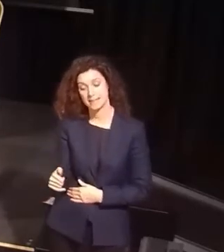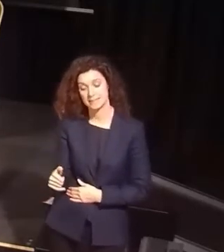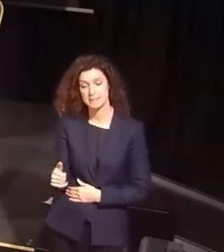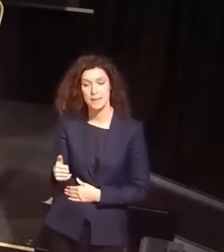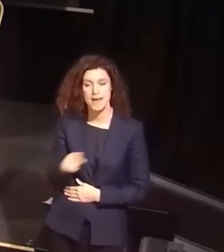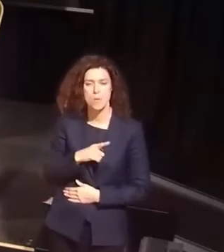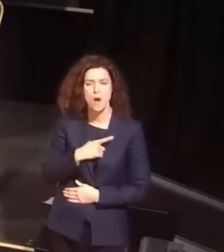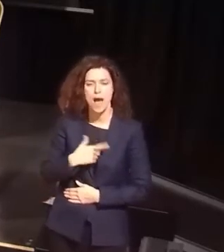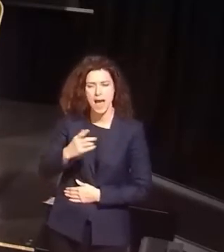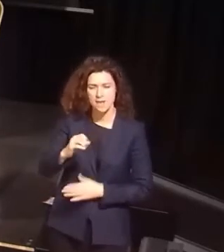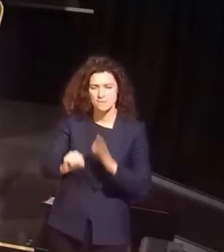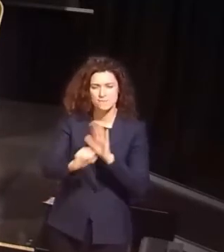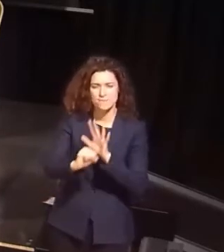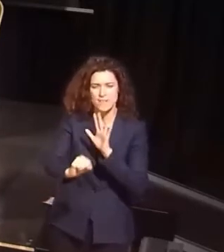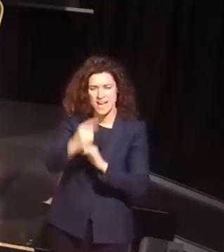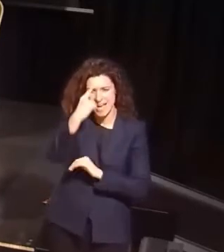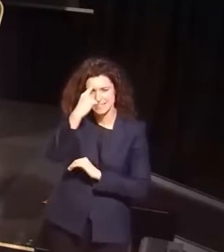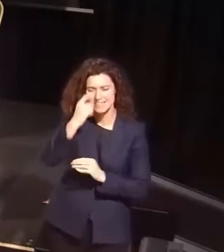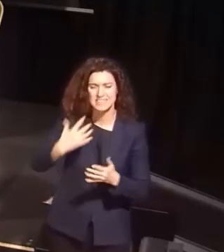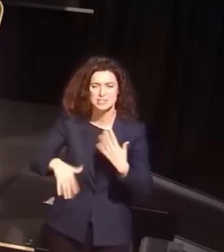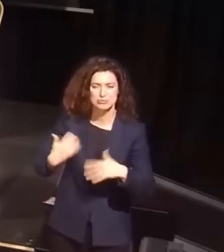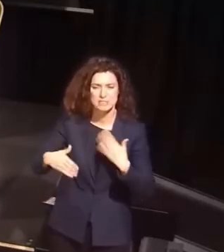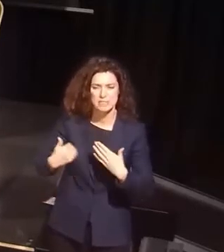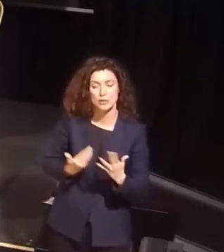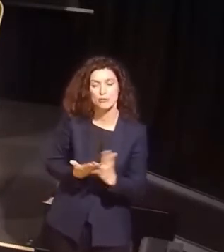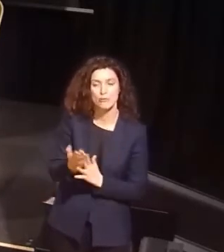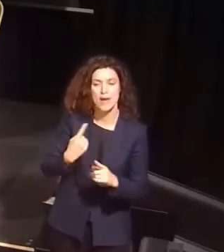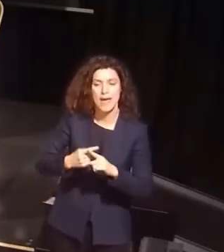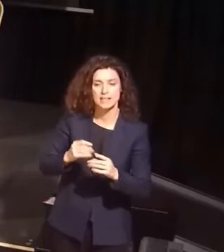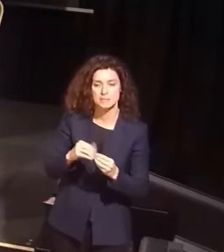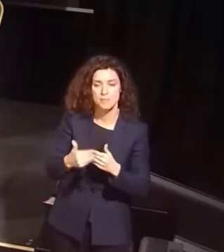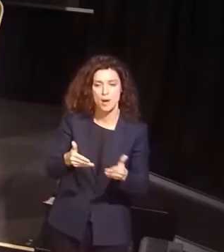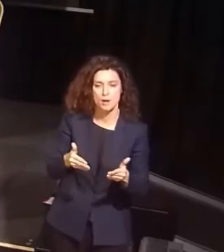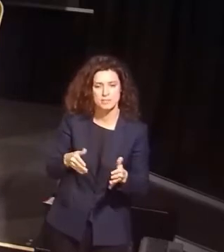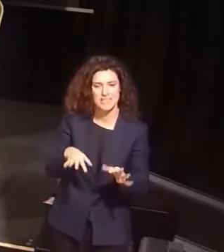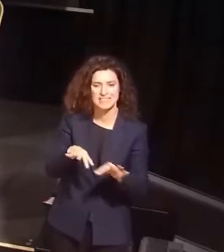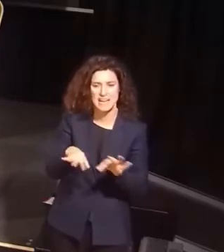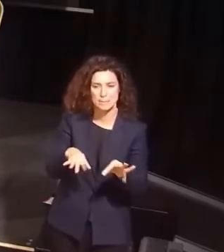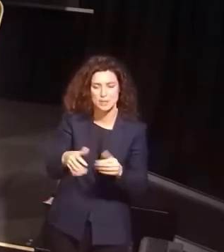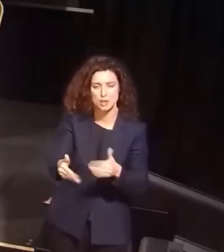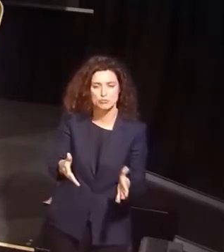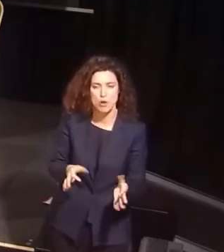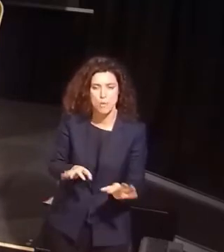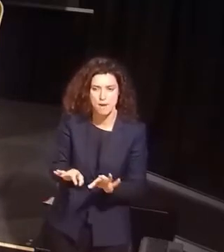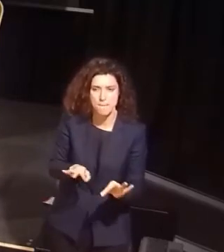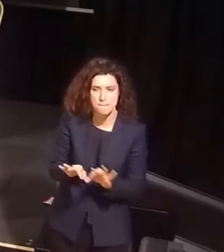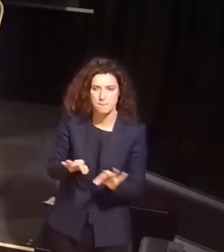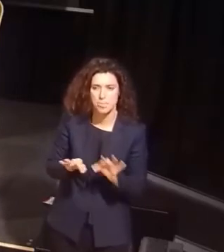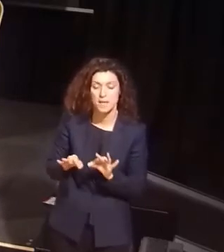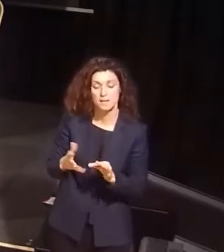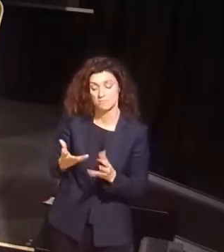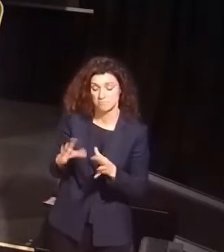So he's doing that through the Xbox adaptive controller. When we worked with his occupational therapist,